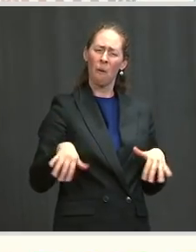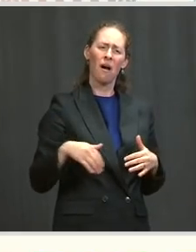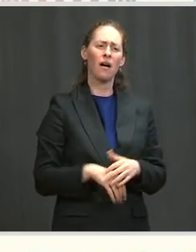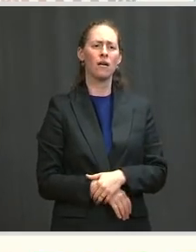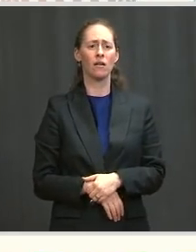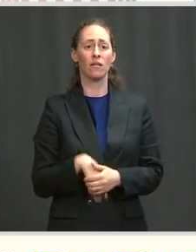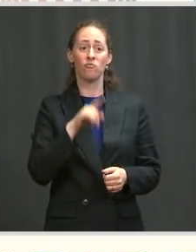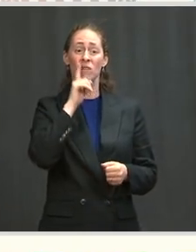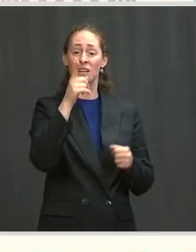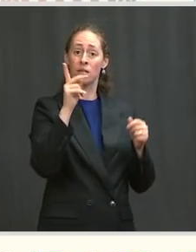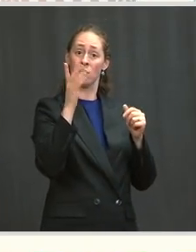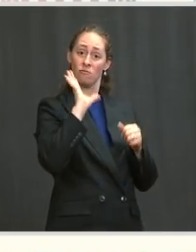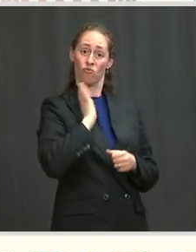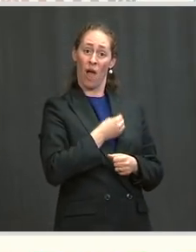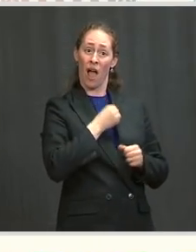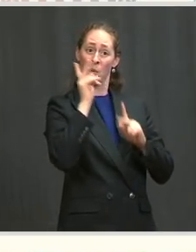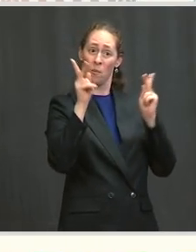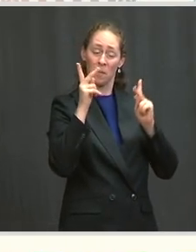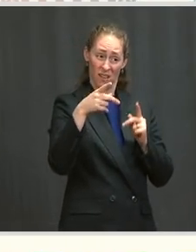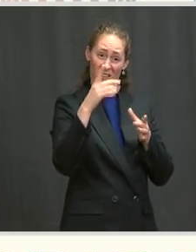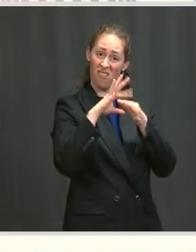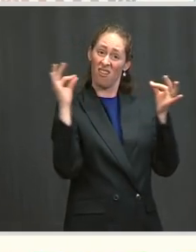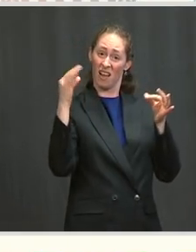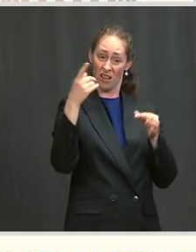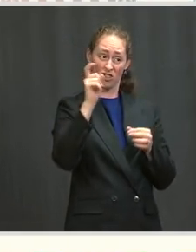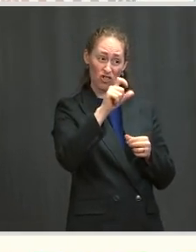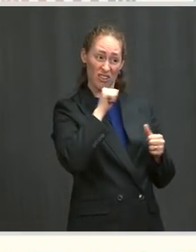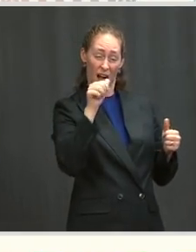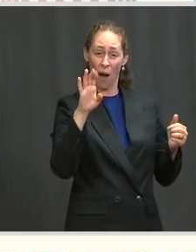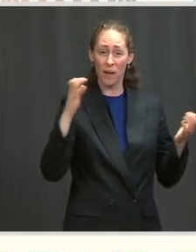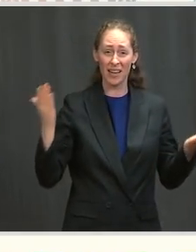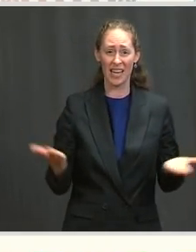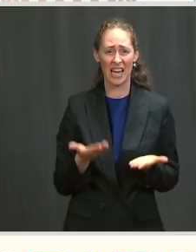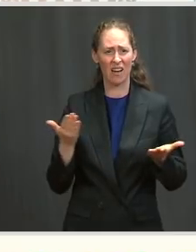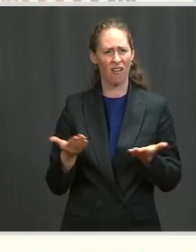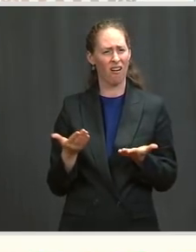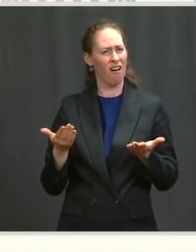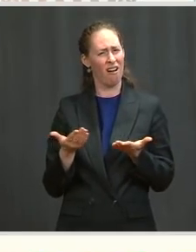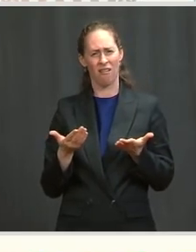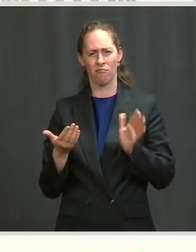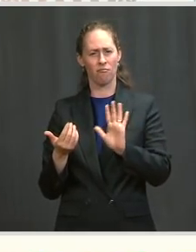that they should not exist. And if you were a person in a position of responsibility.